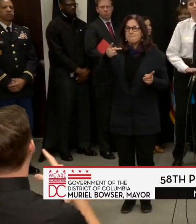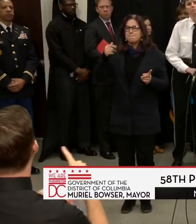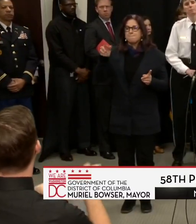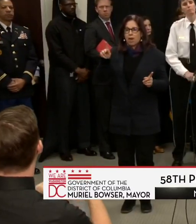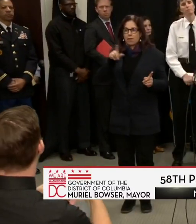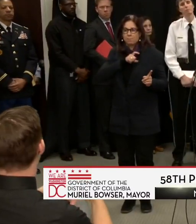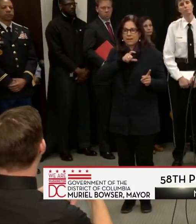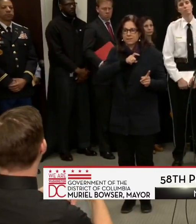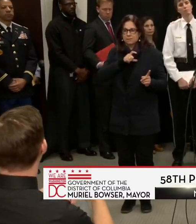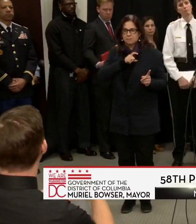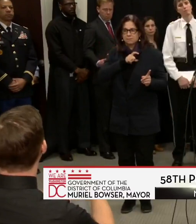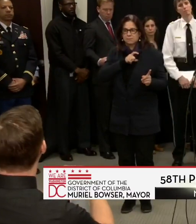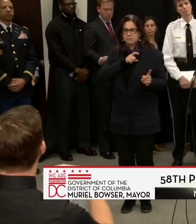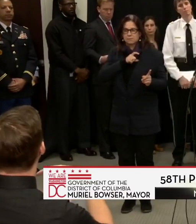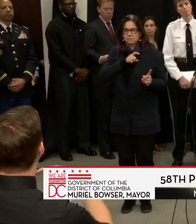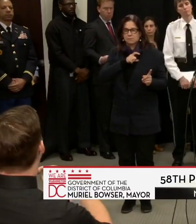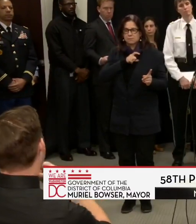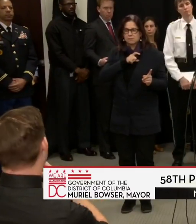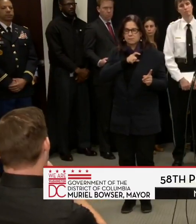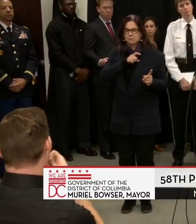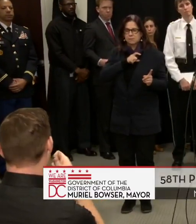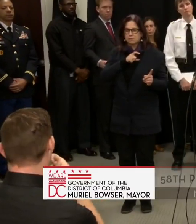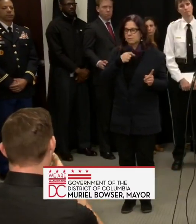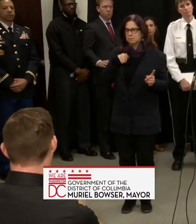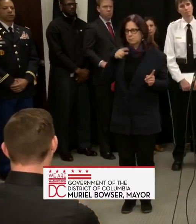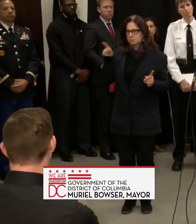QUESTION YOU ASKED I NEGLECTED TO MENTION THAT THE D.C.